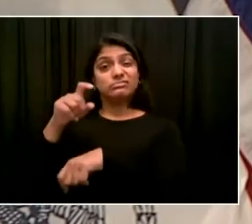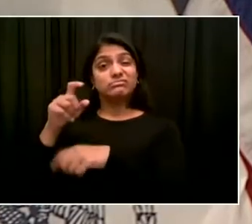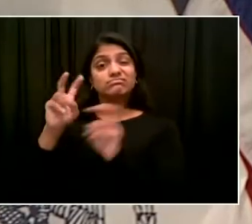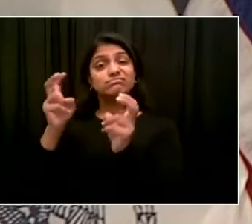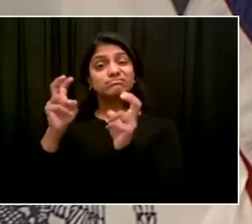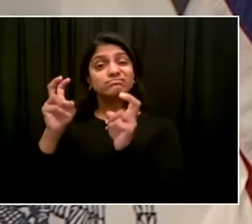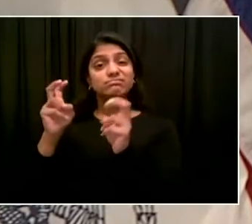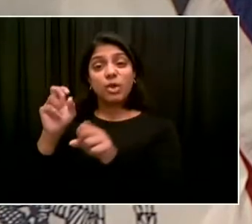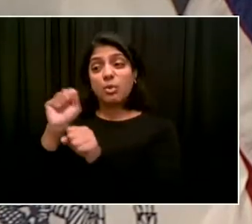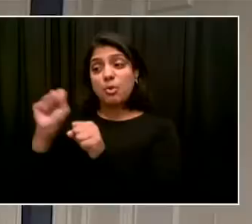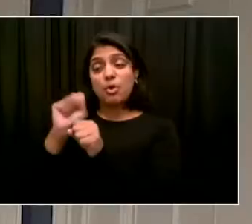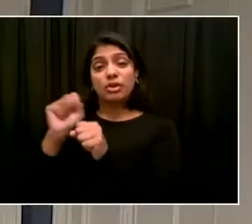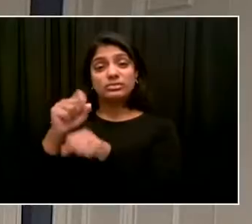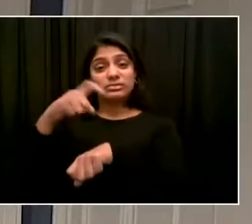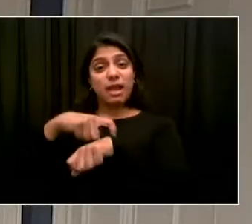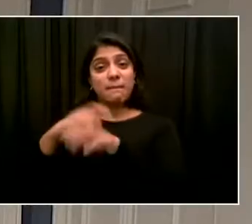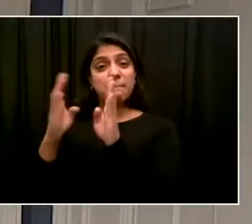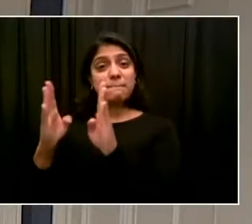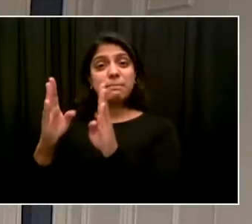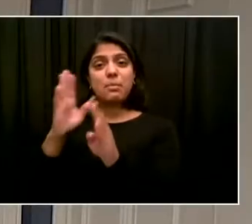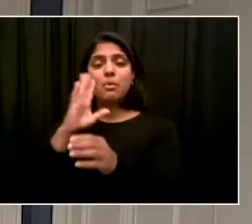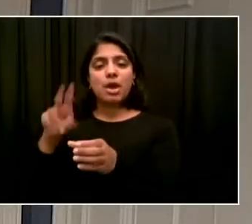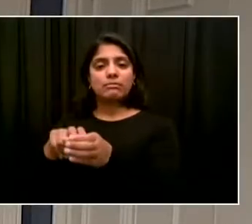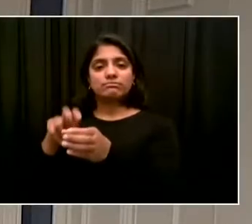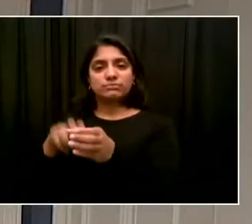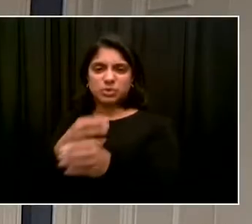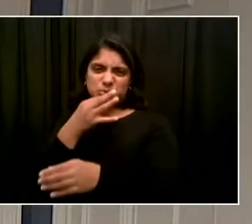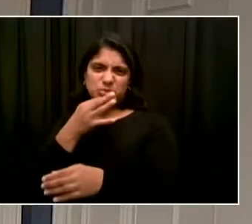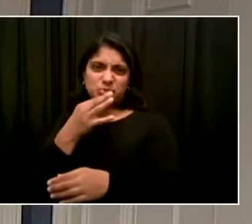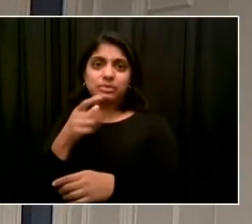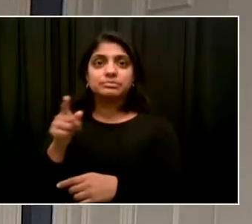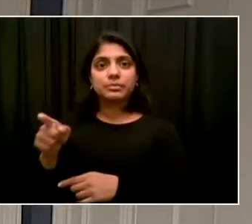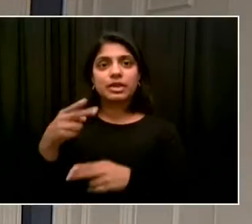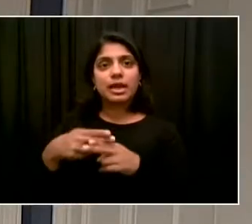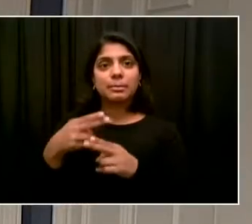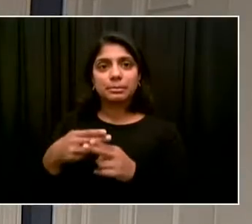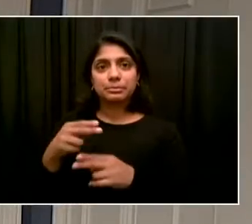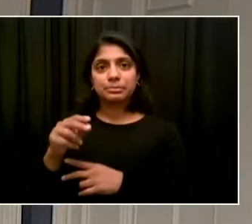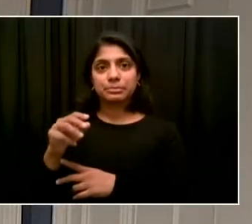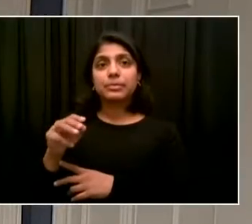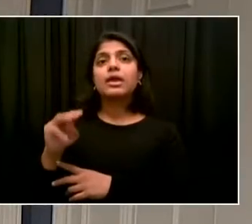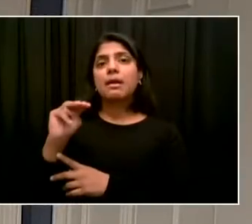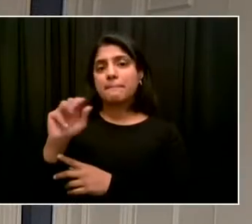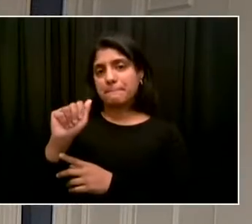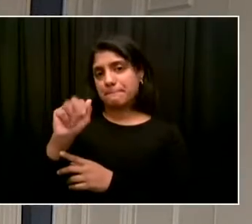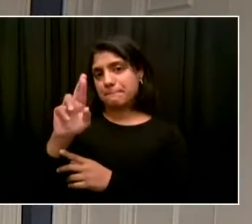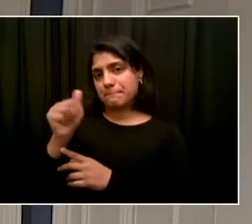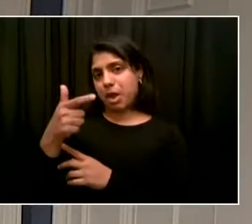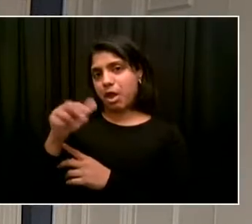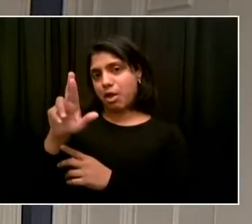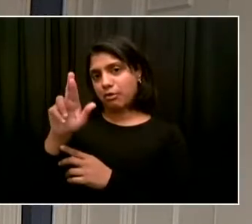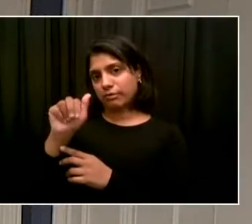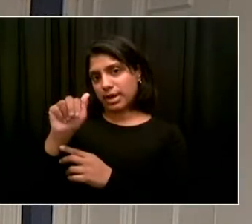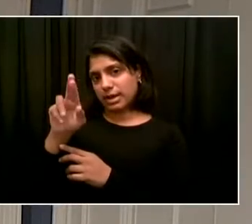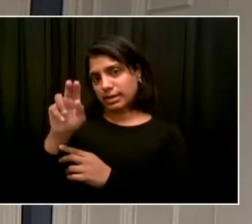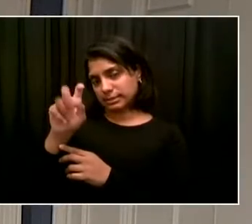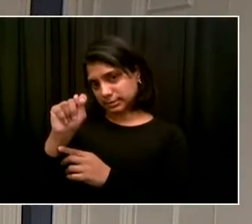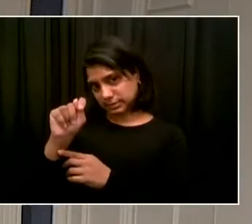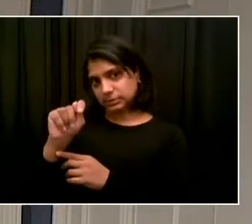SHE IS ABOUT TO LEAVE OFFICE AS I AM AND I WANT TO HONOR HER FOR BEING A TREMENDOUS PUBLIC SERVANT.